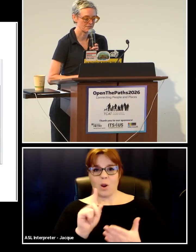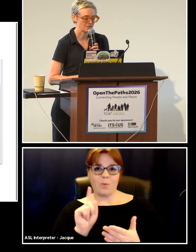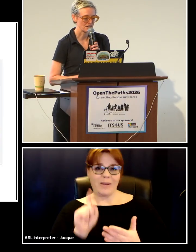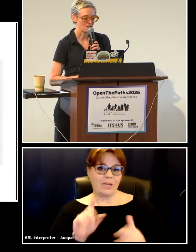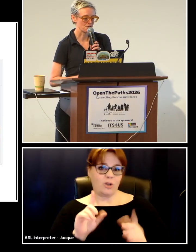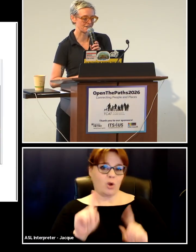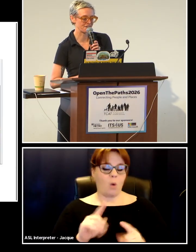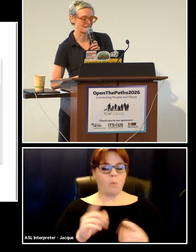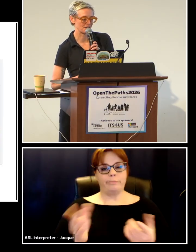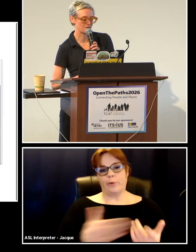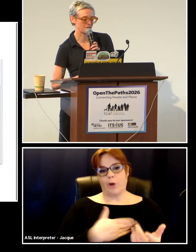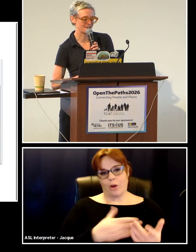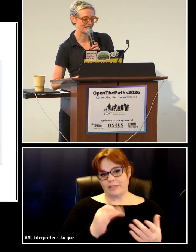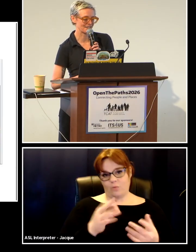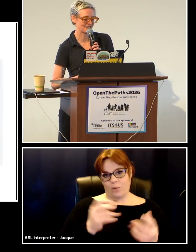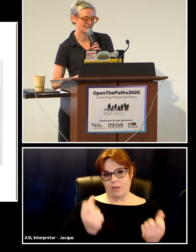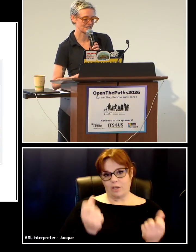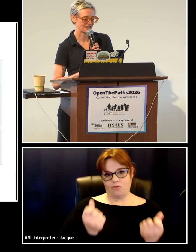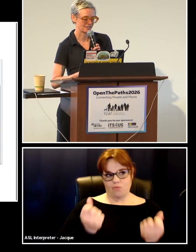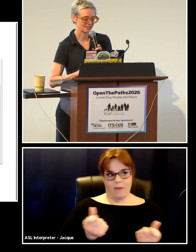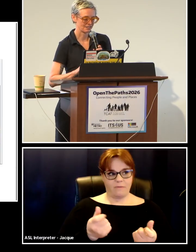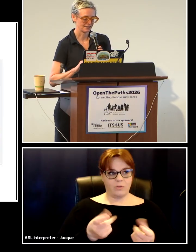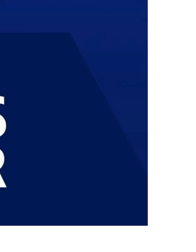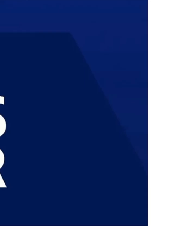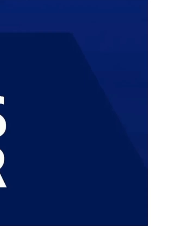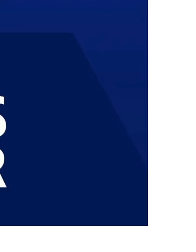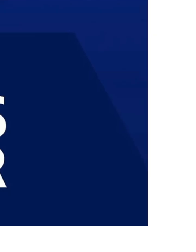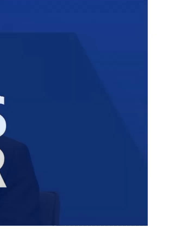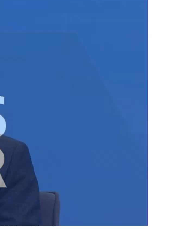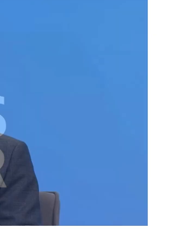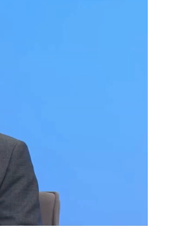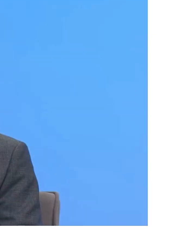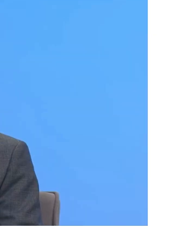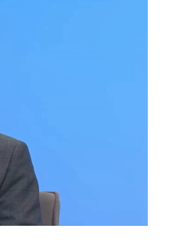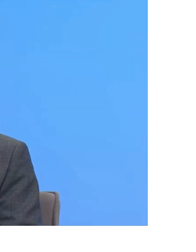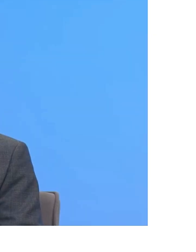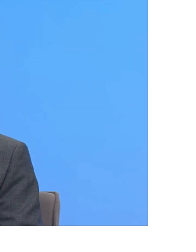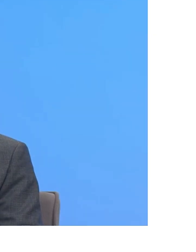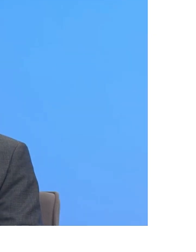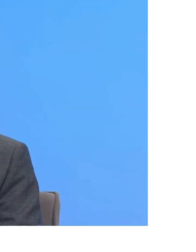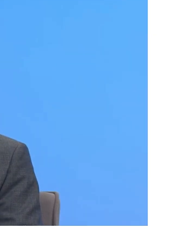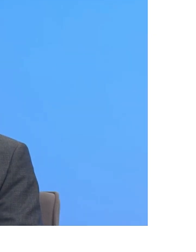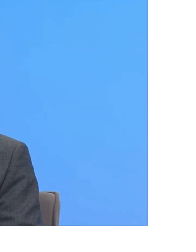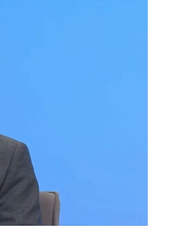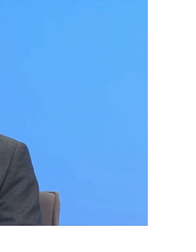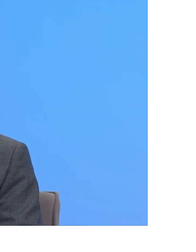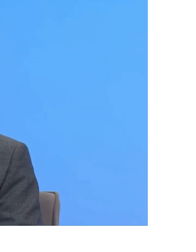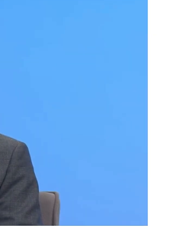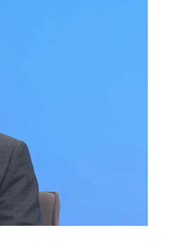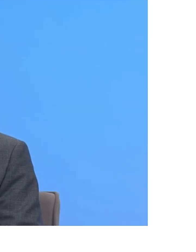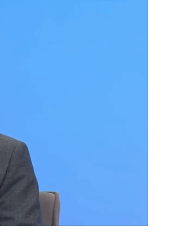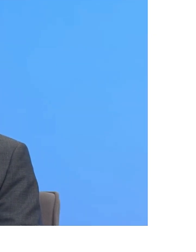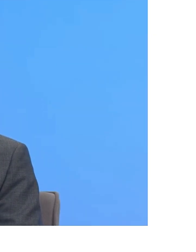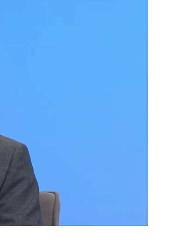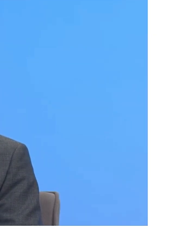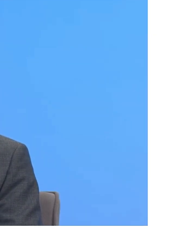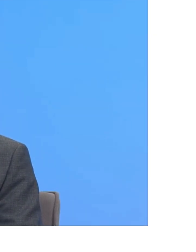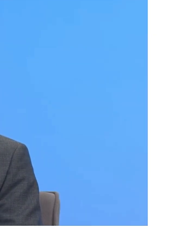But quick video before the end. Let's see. Next week marks day one of a week-long effort to get